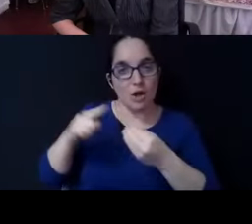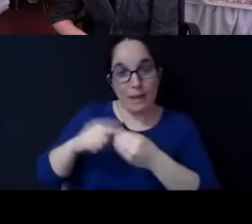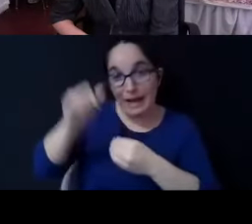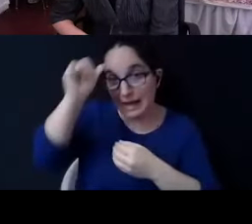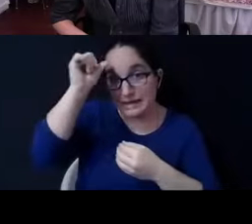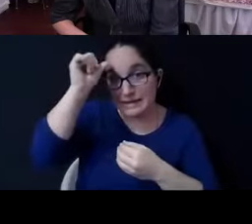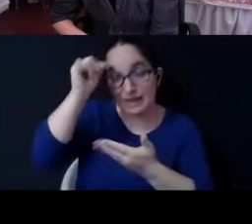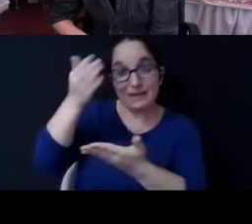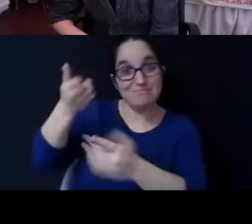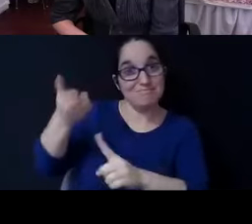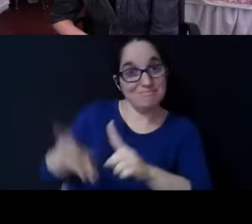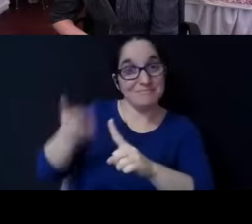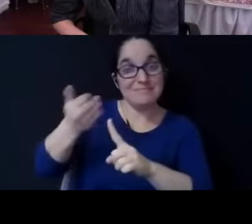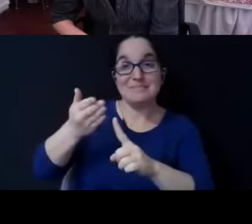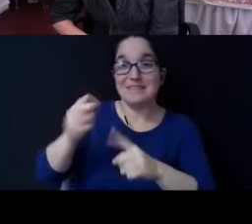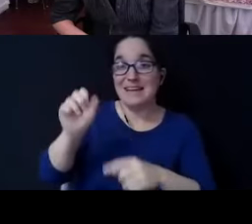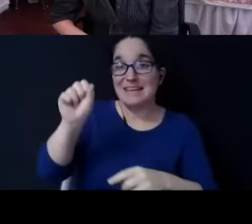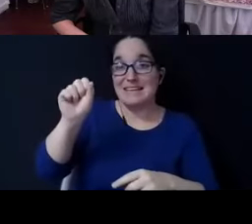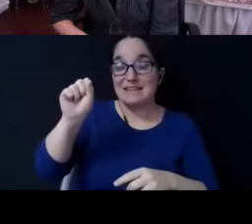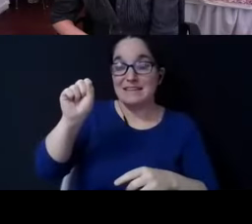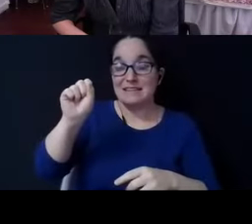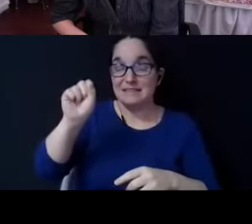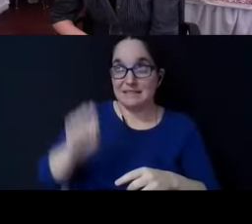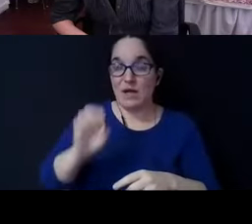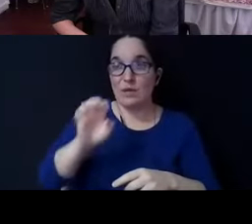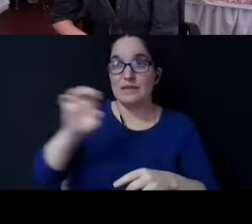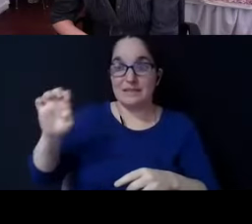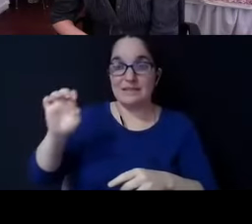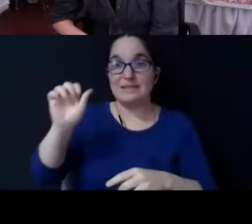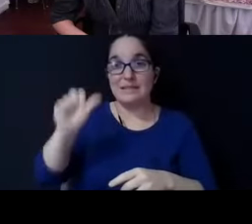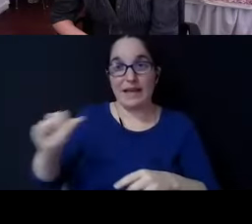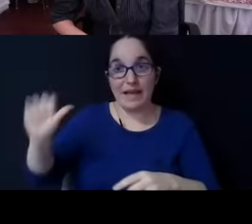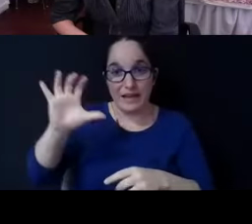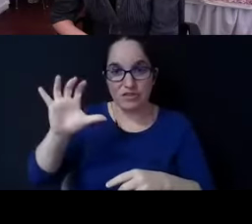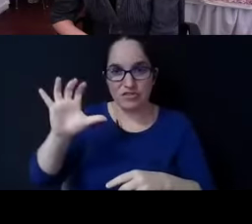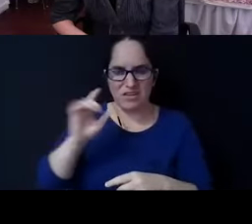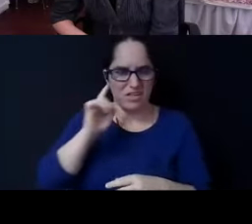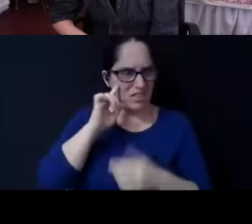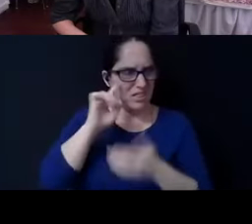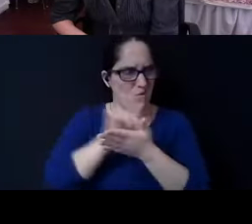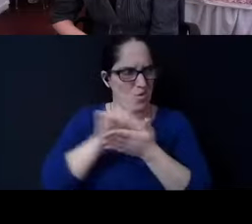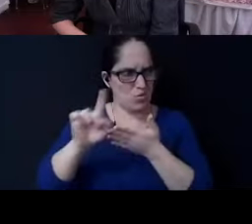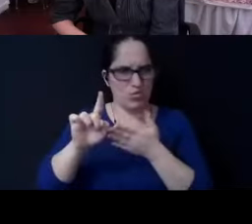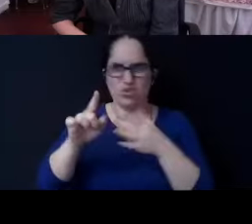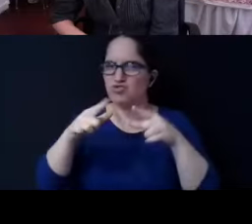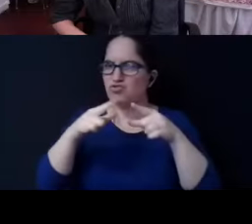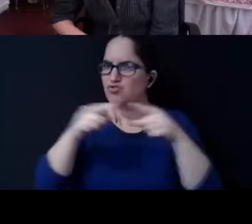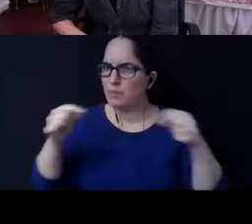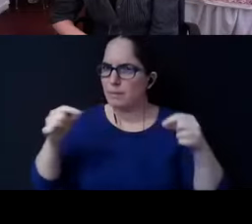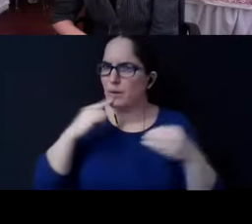he was able to shed a lot of insight. I believe, one week we had, was it Japan? And Satoka was